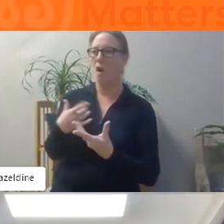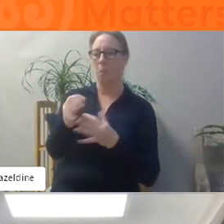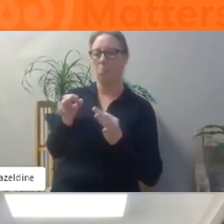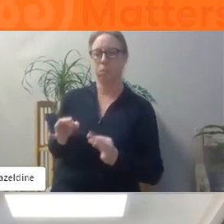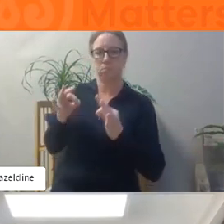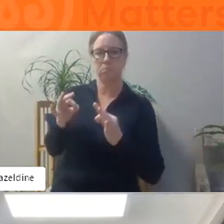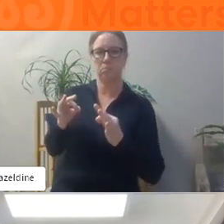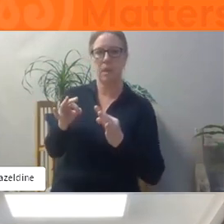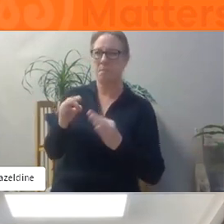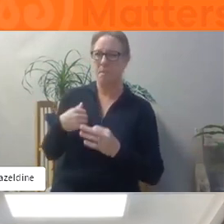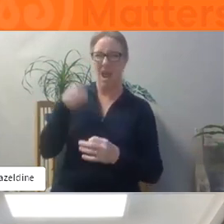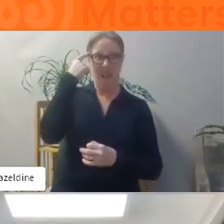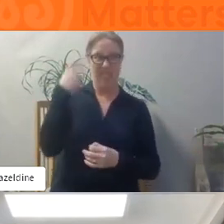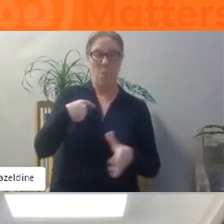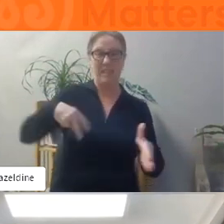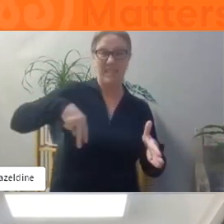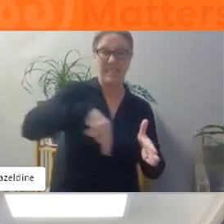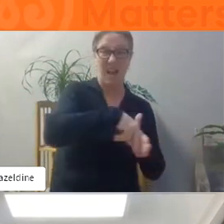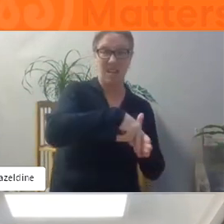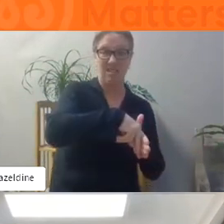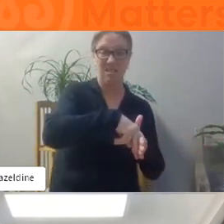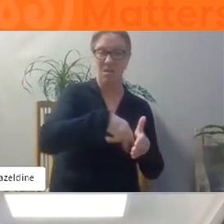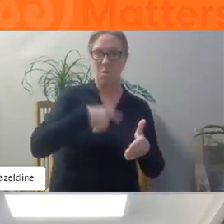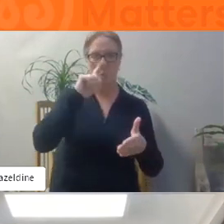I think we're also stuck. We can't figure out how to move away from